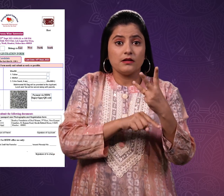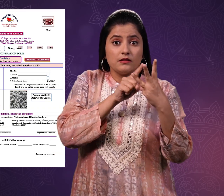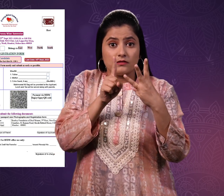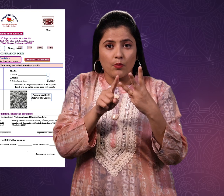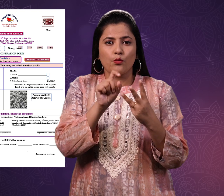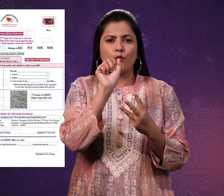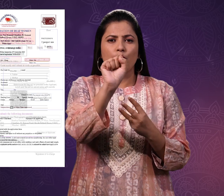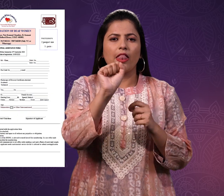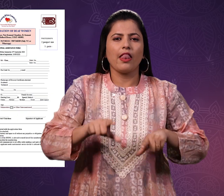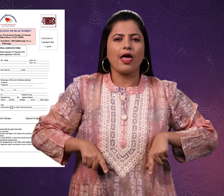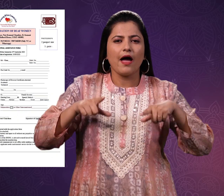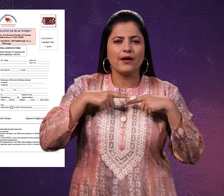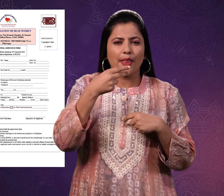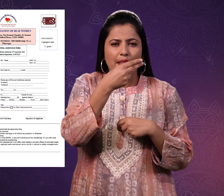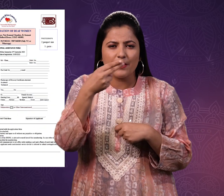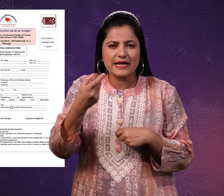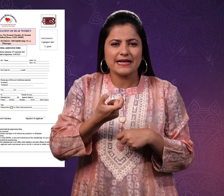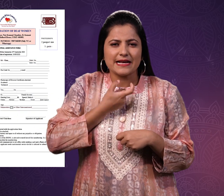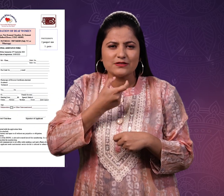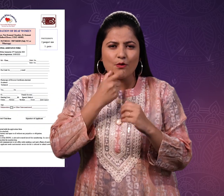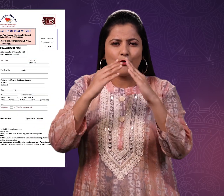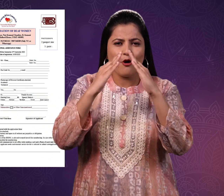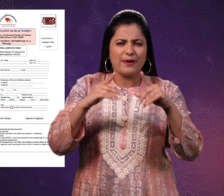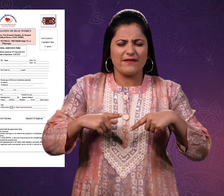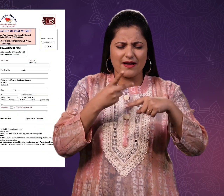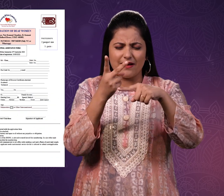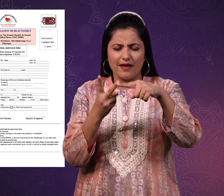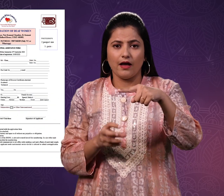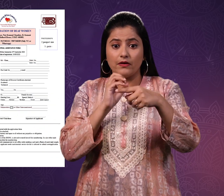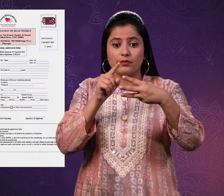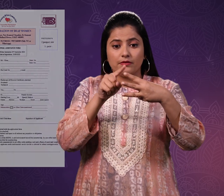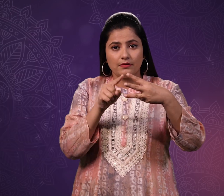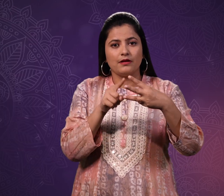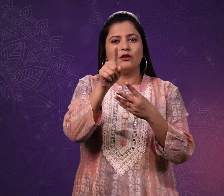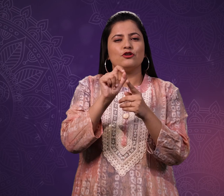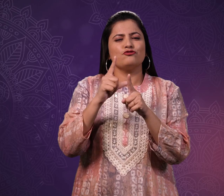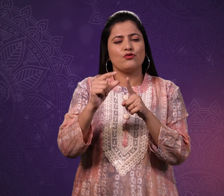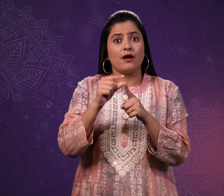3. Personal Information. So these are the three forms.